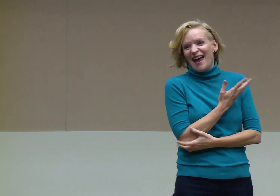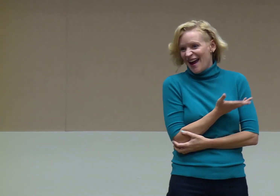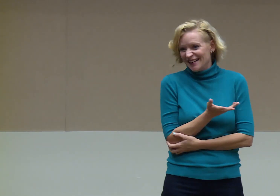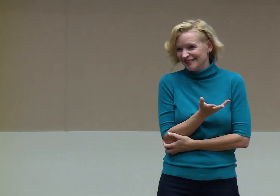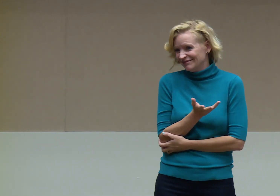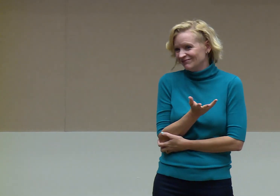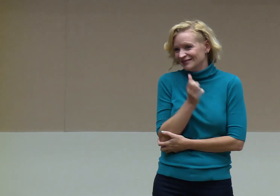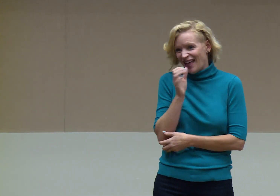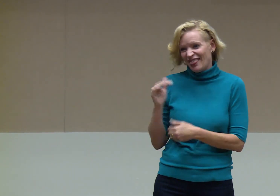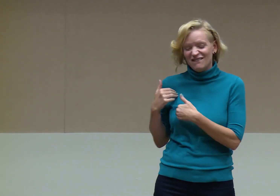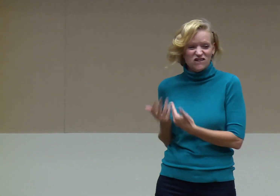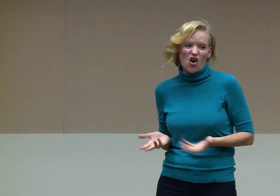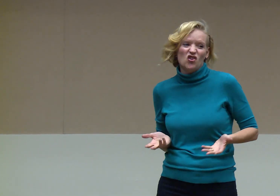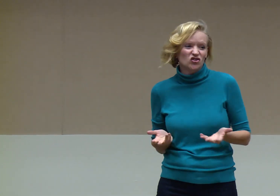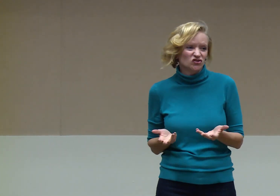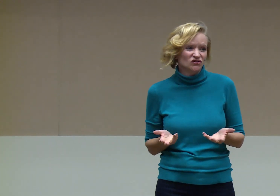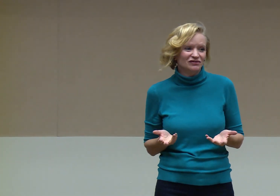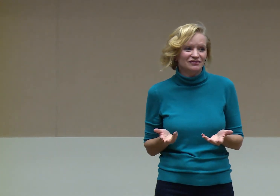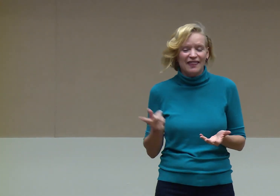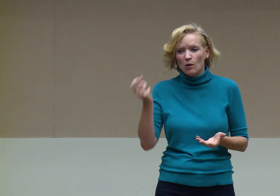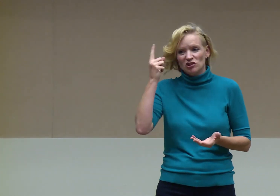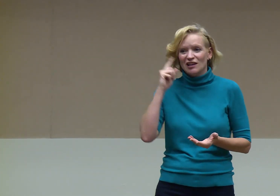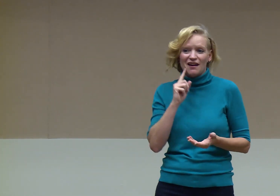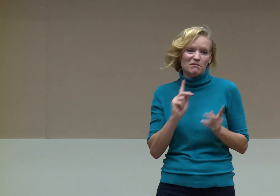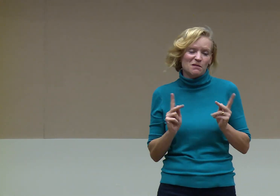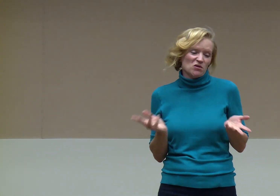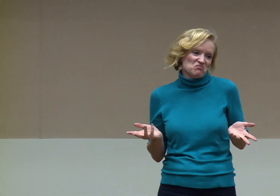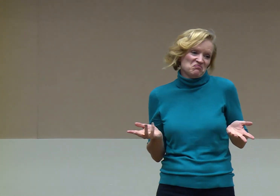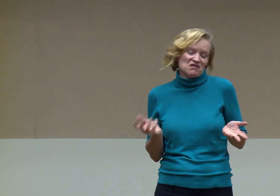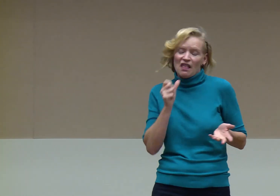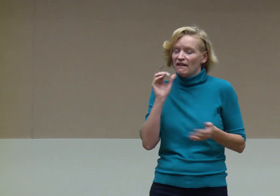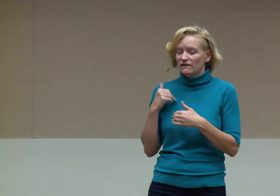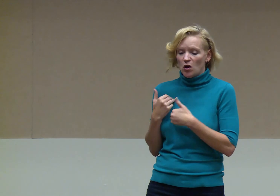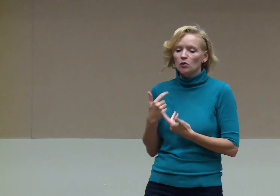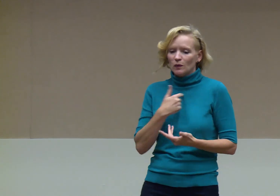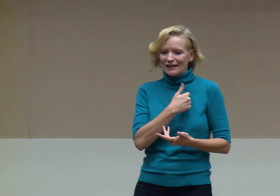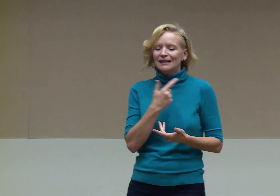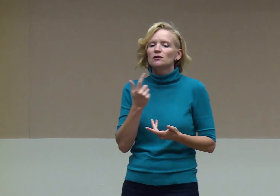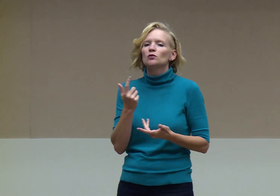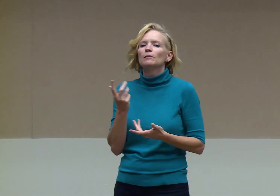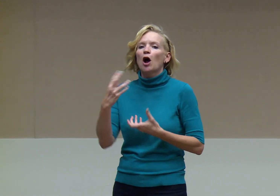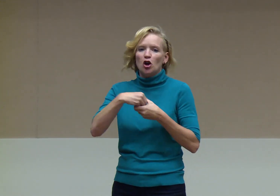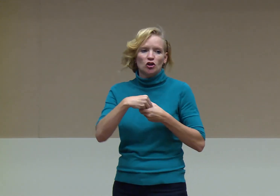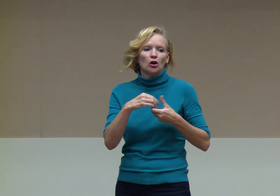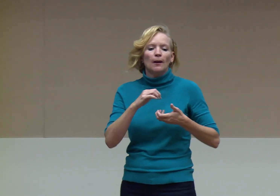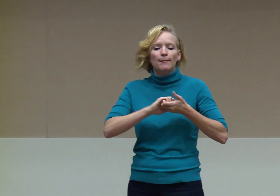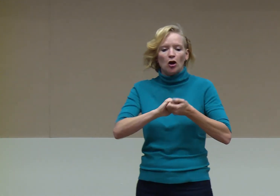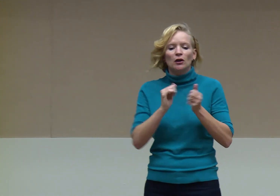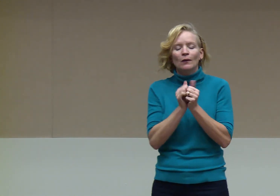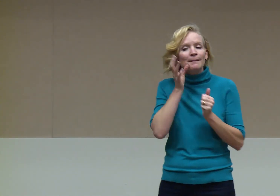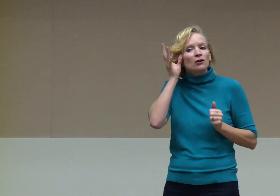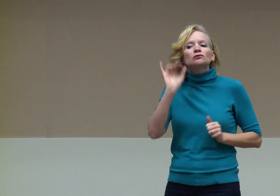This is what they get from the beginning. They don't have other deaf people interacting and helping with their decisions,